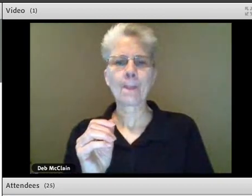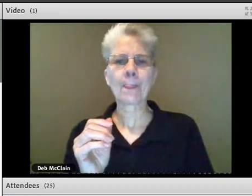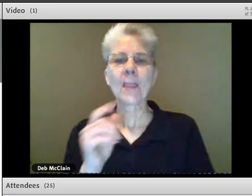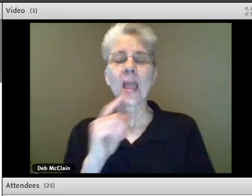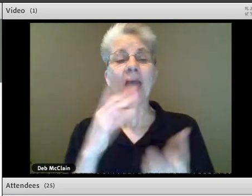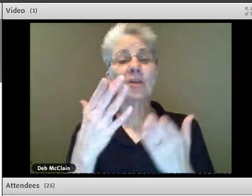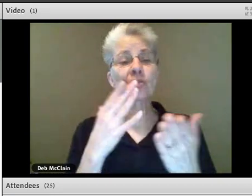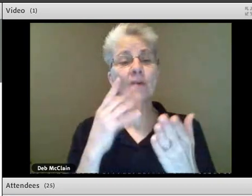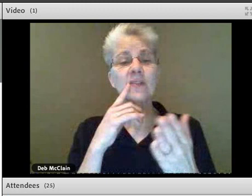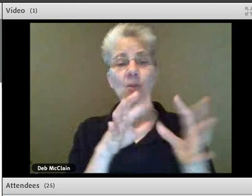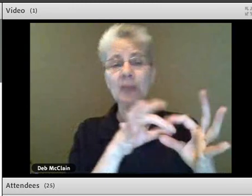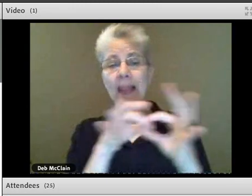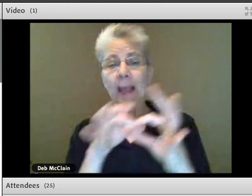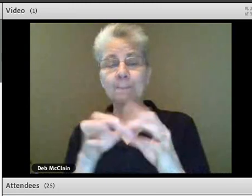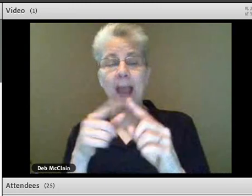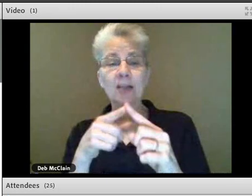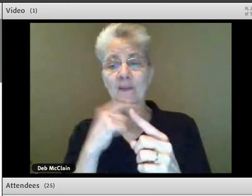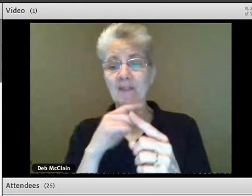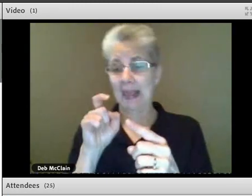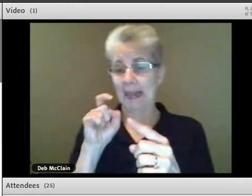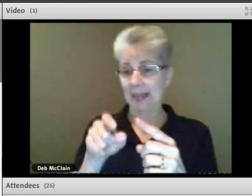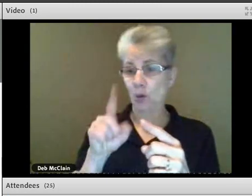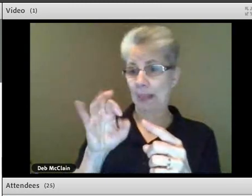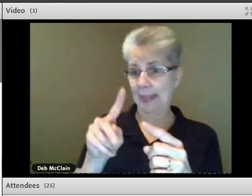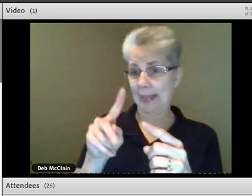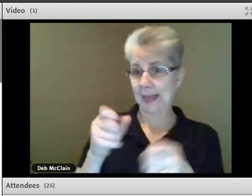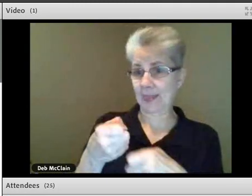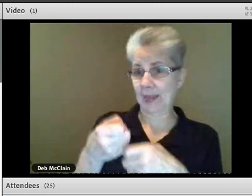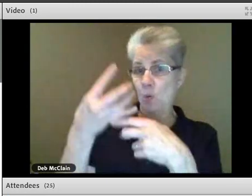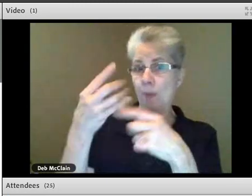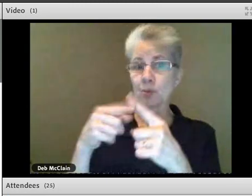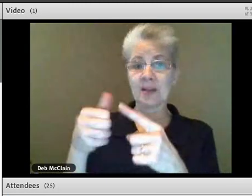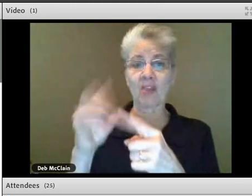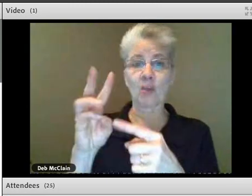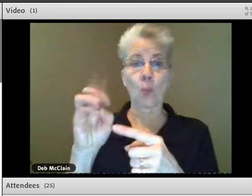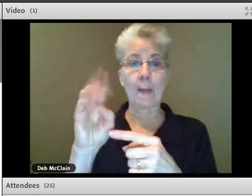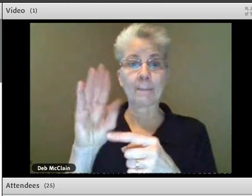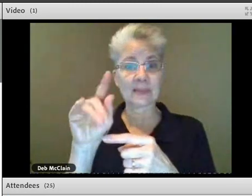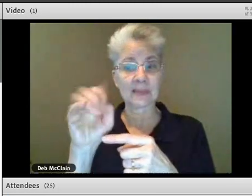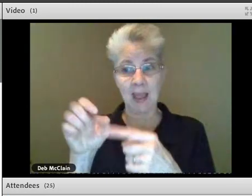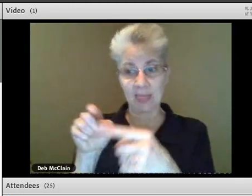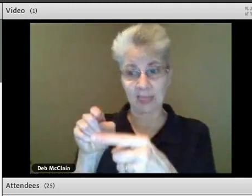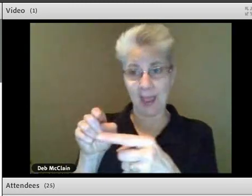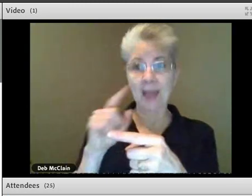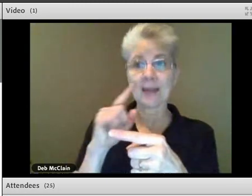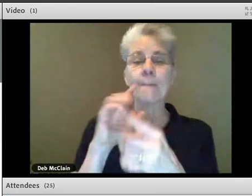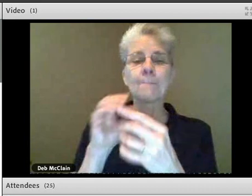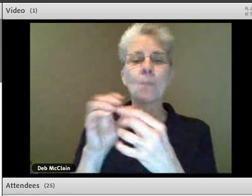your learning management system, so if they click on link, they go to a whole other website, more interactive content.